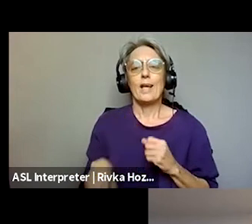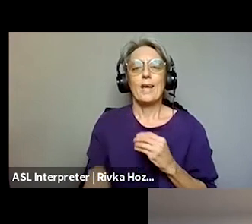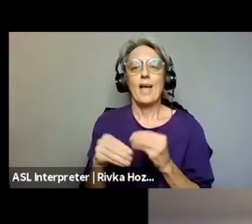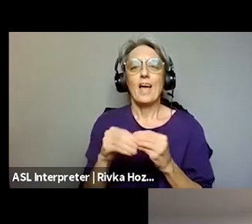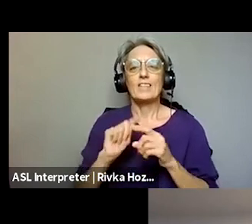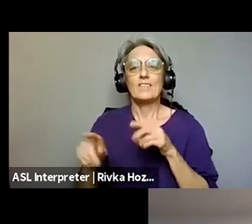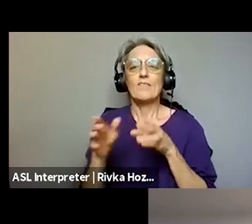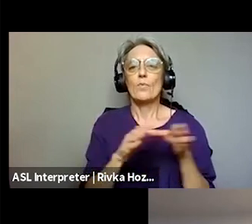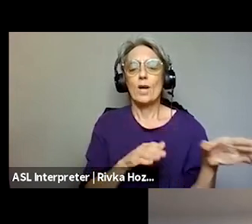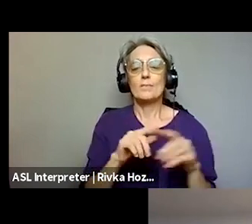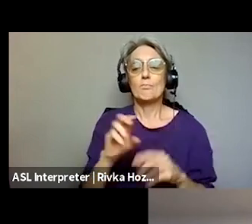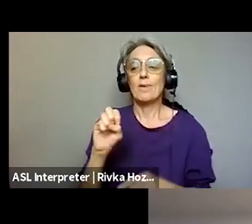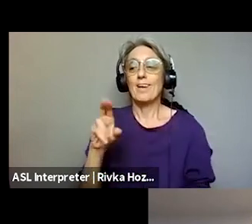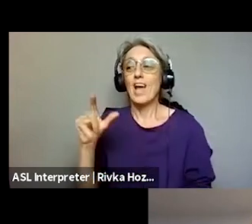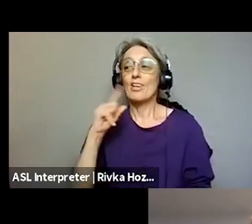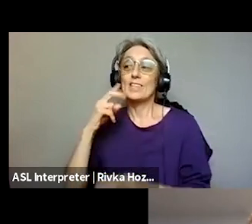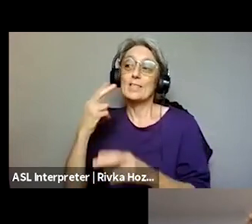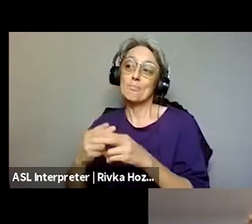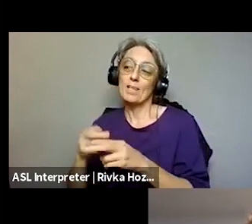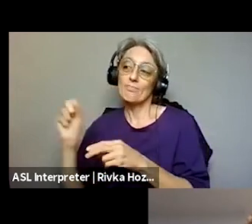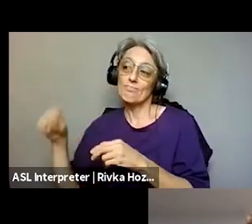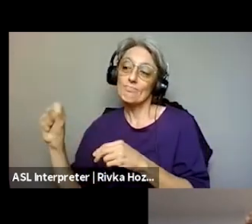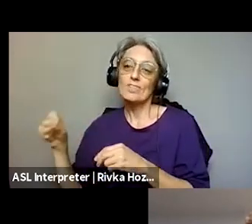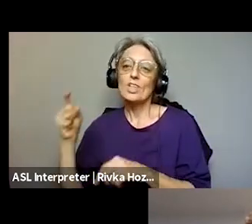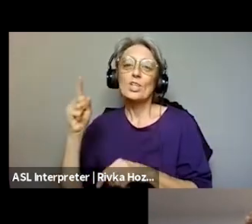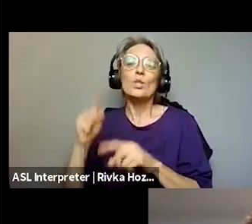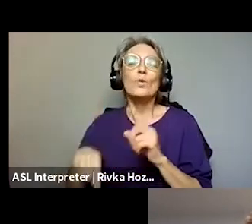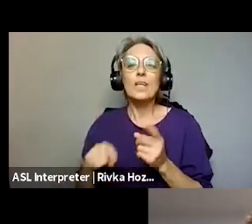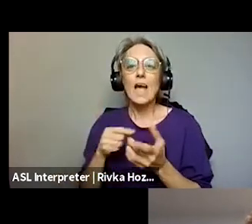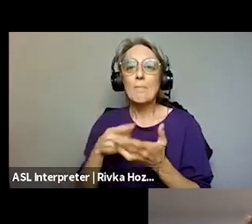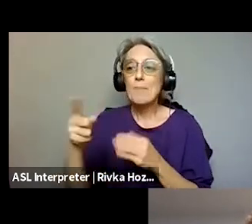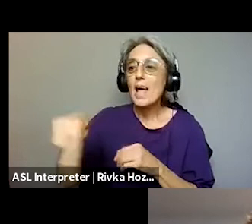you don’t have sort of the ability to pay stipends when you don’t have the ability you know when